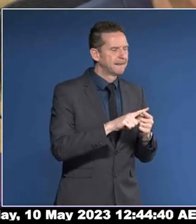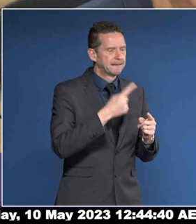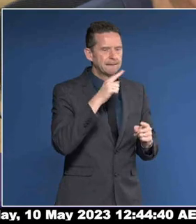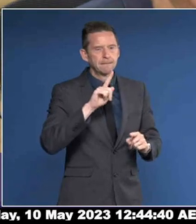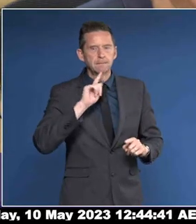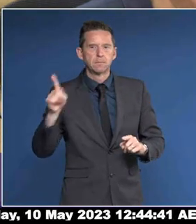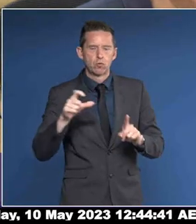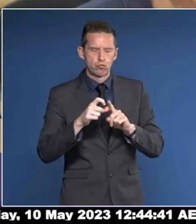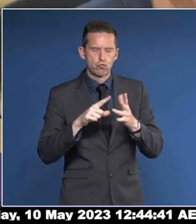Do you see that? MR CLARK: Yes.